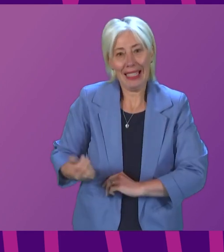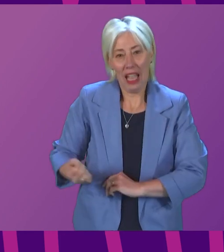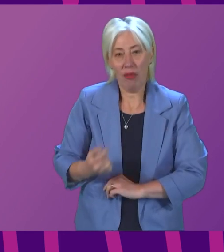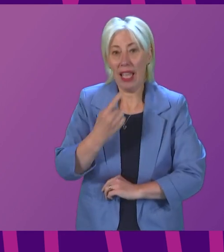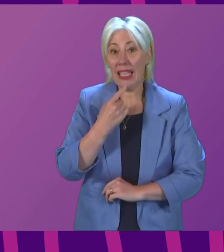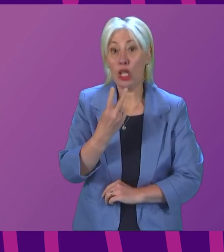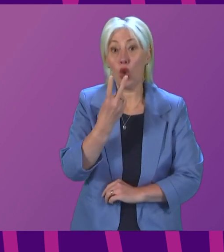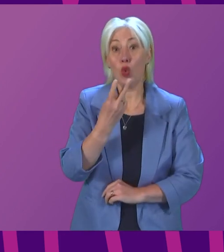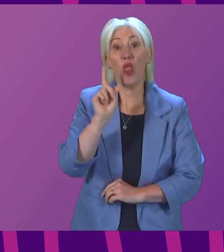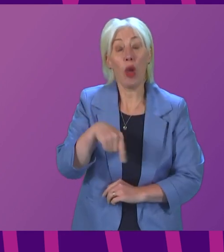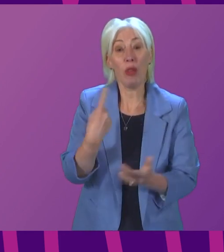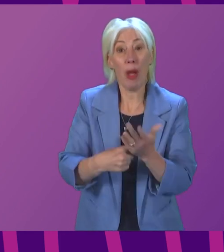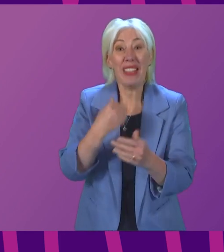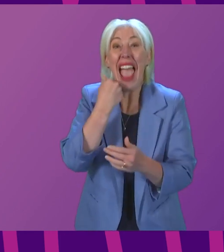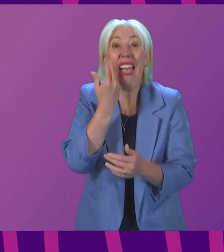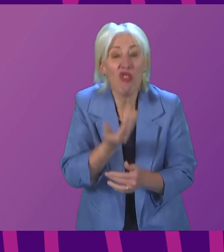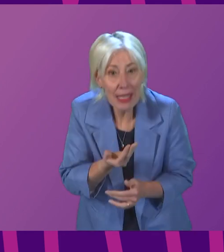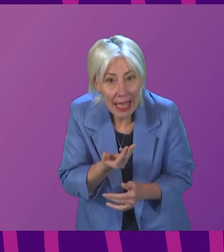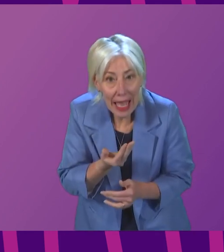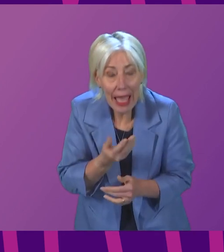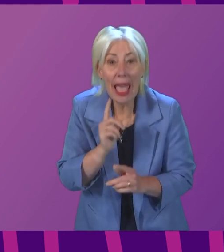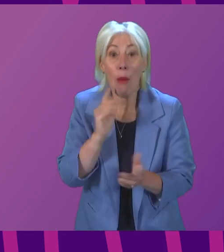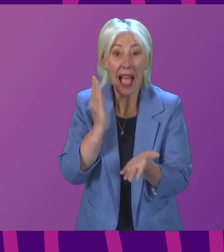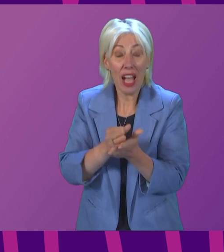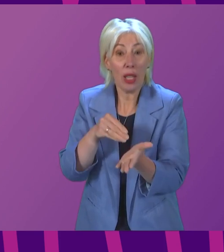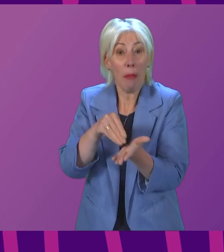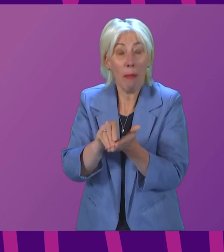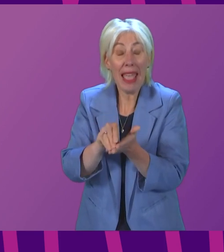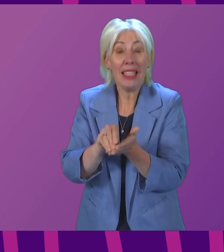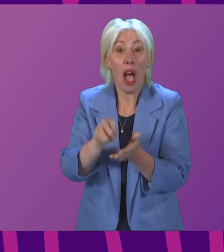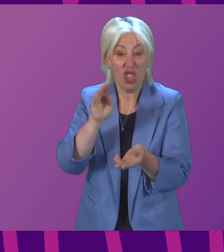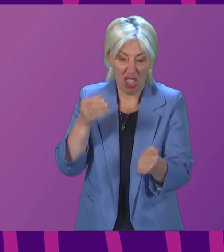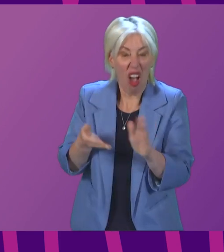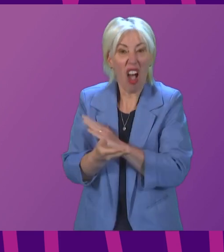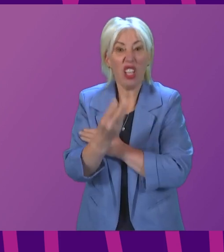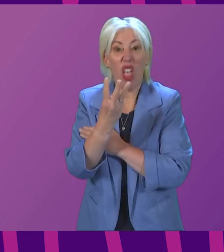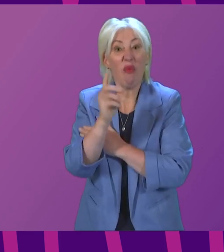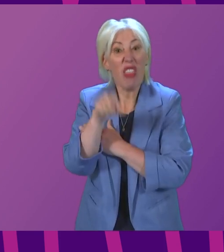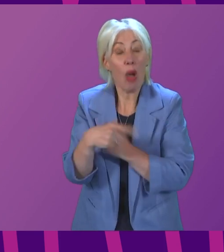a day, but he ended up being paid just under £3,000, plus expenses, per day.